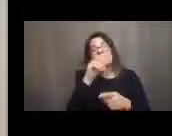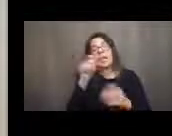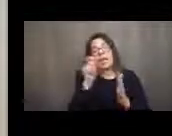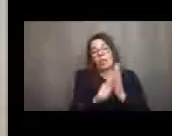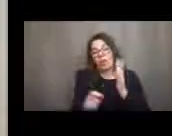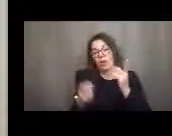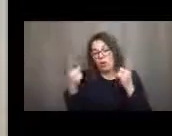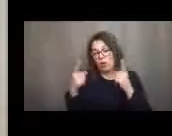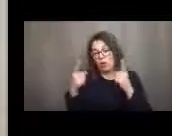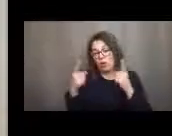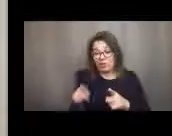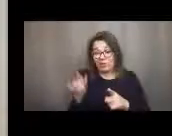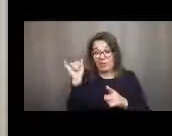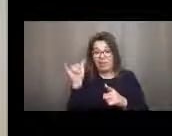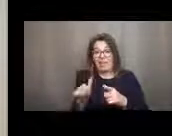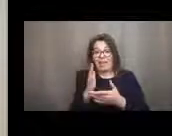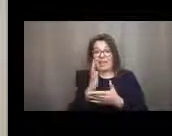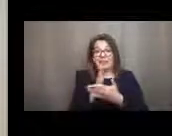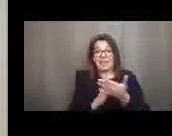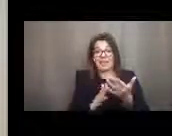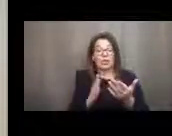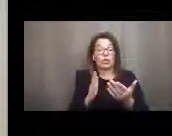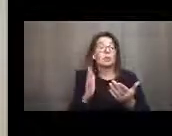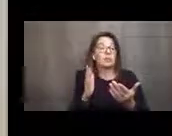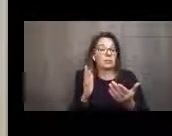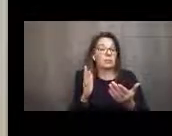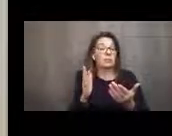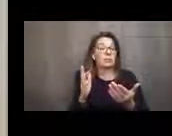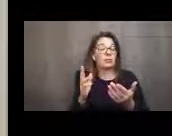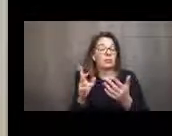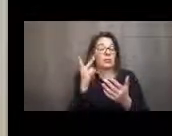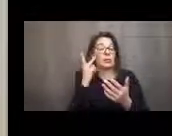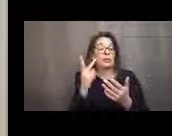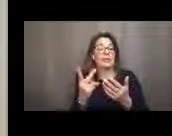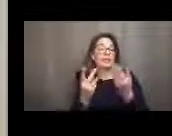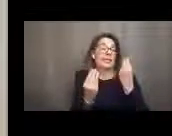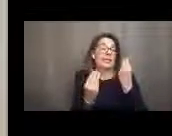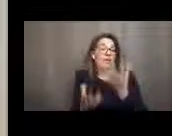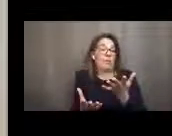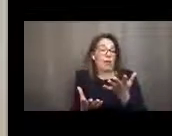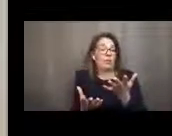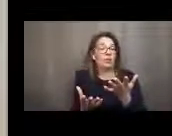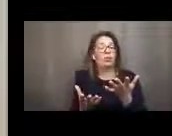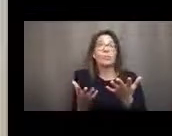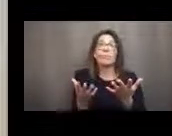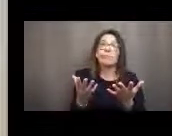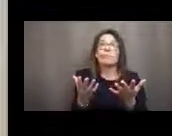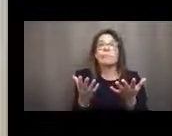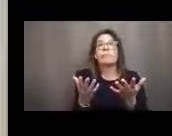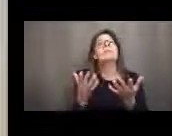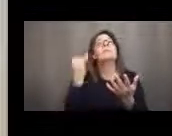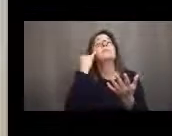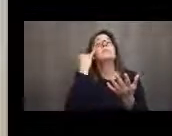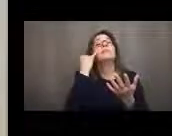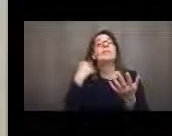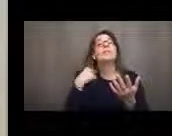And within that section, you'll find information when you have a subcontract on a grant